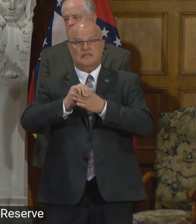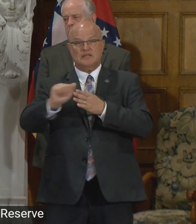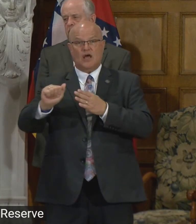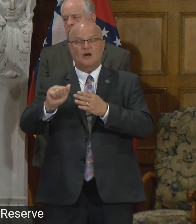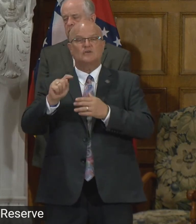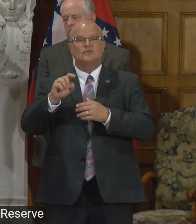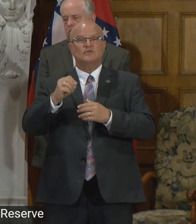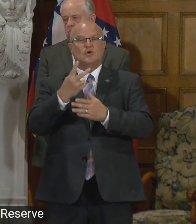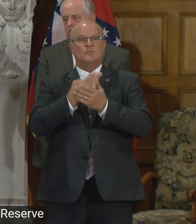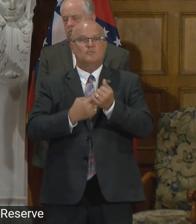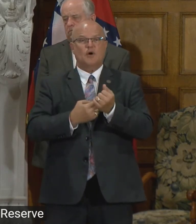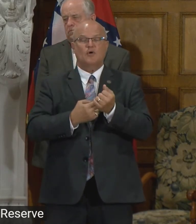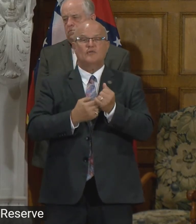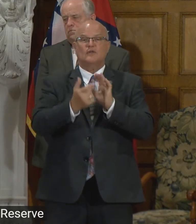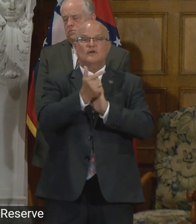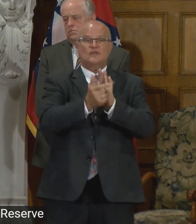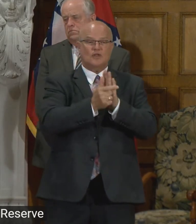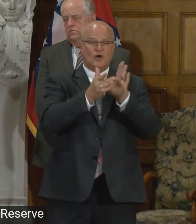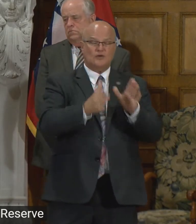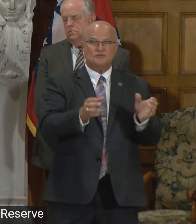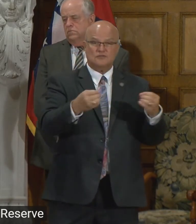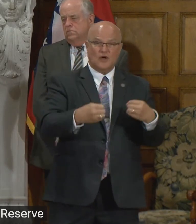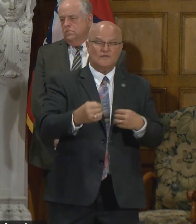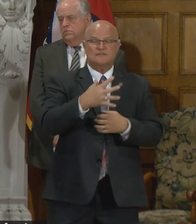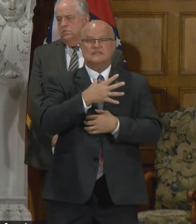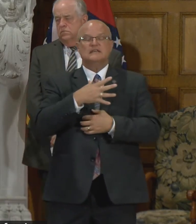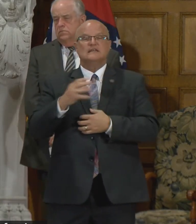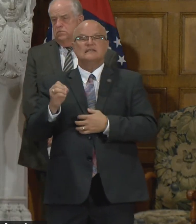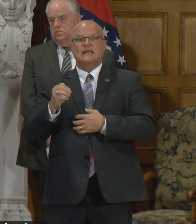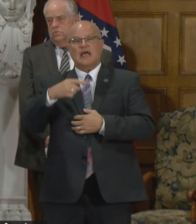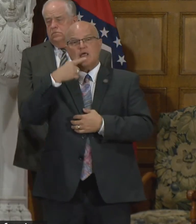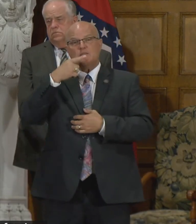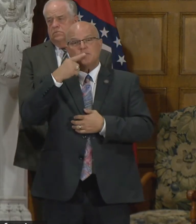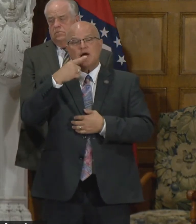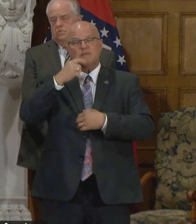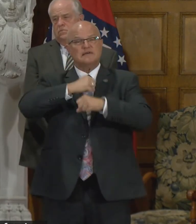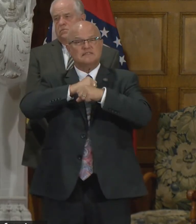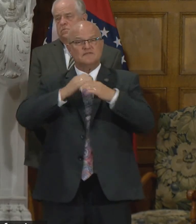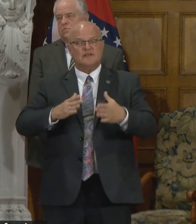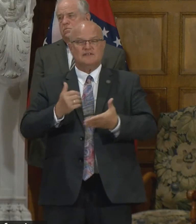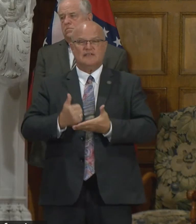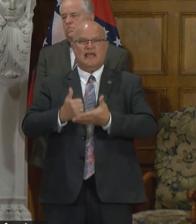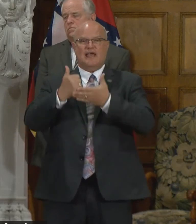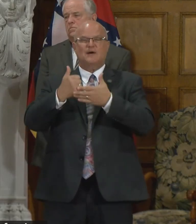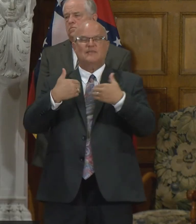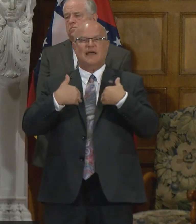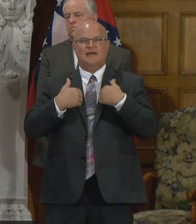to both prosecutors offices and public defenders to help move these cases.